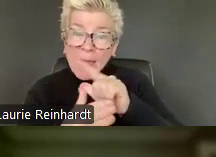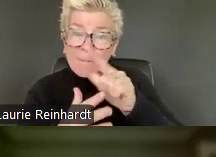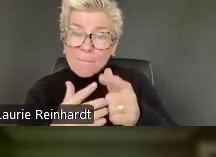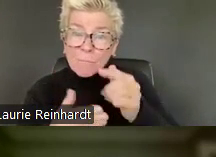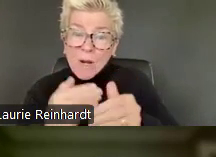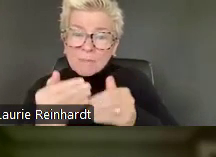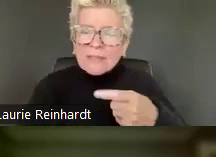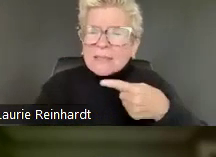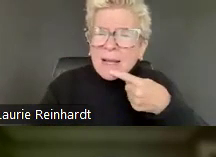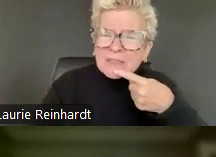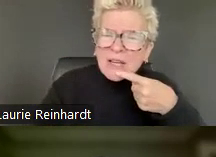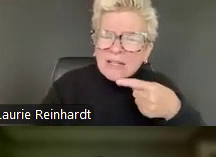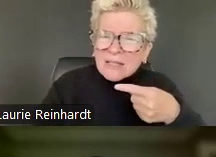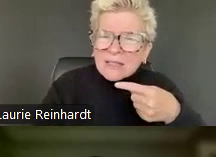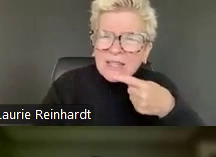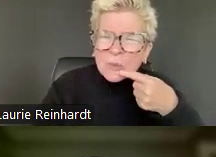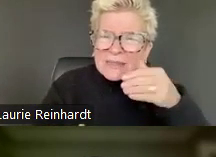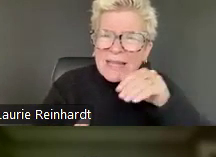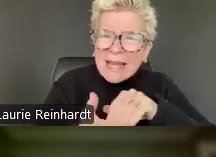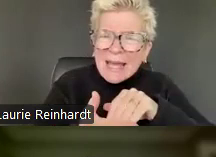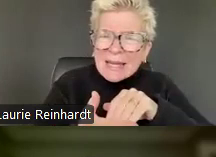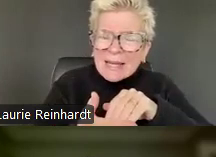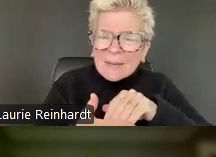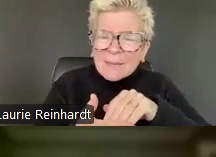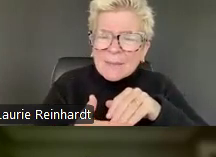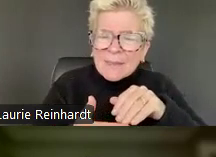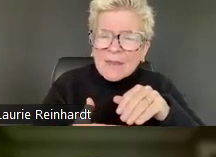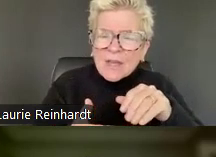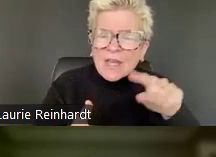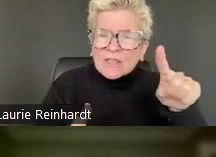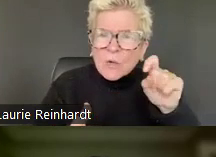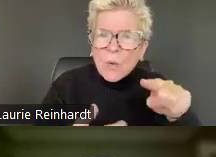can you repeat the last part of that question? Is the question in regards to an equivalency